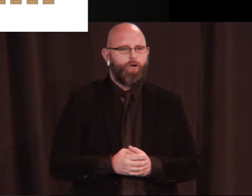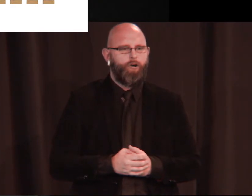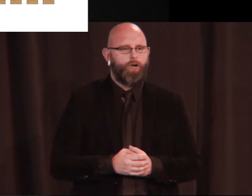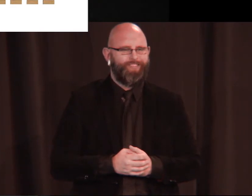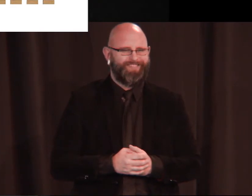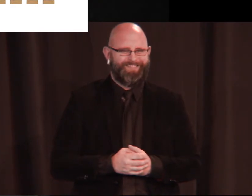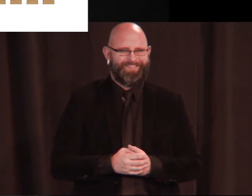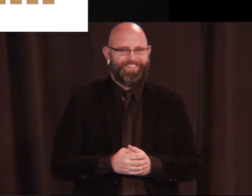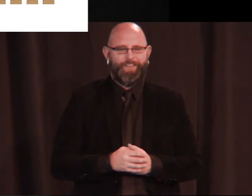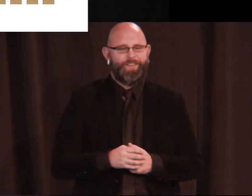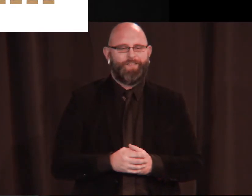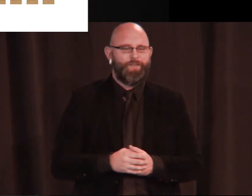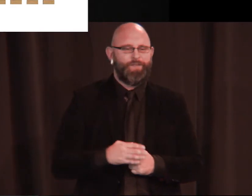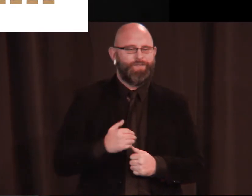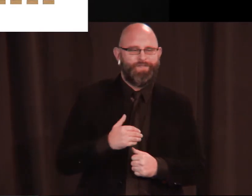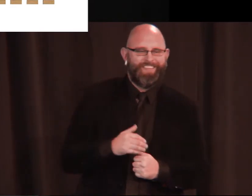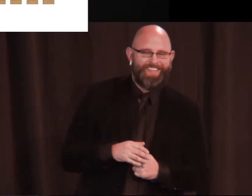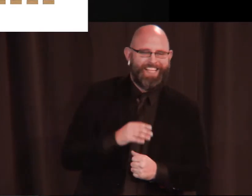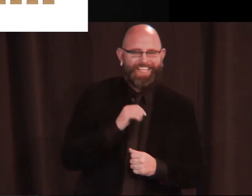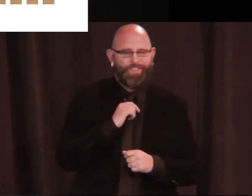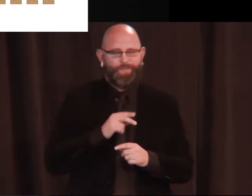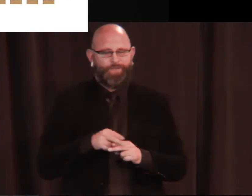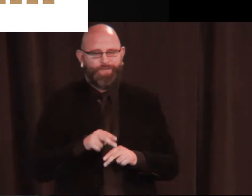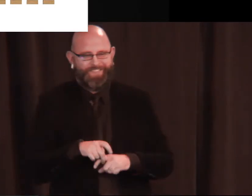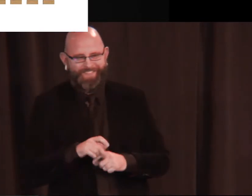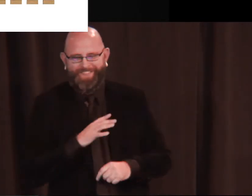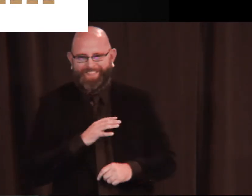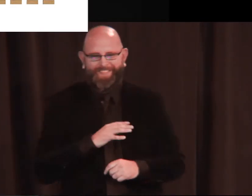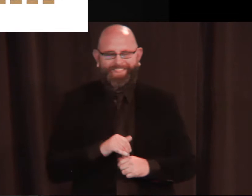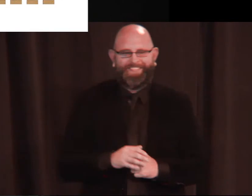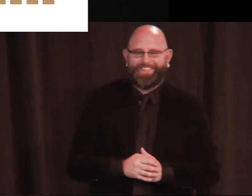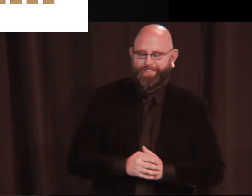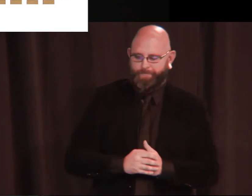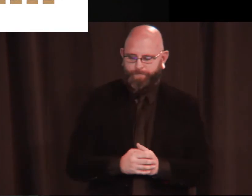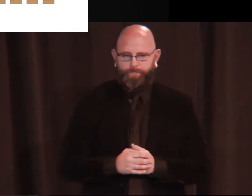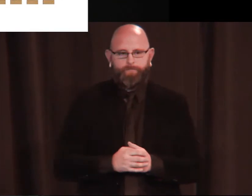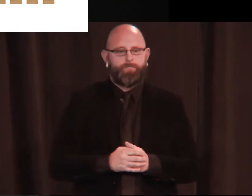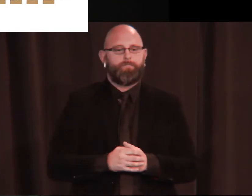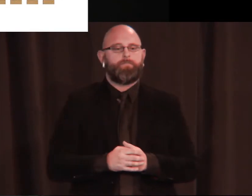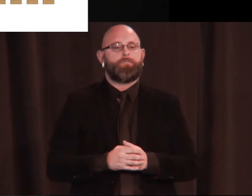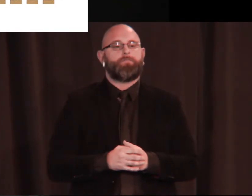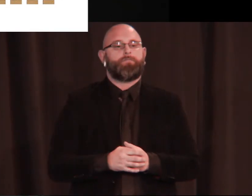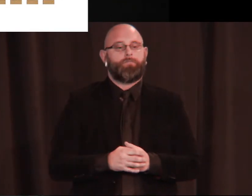I keep watching this table here. They're doing really good with their cards because I keep seeing them nod.